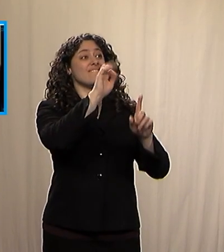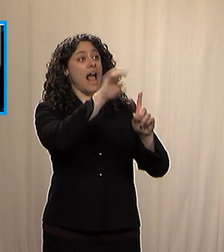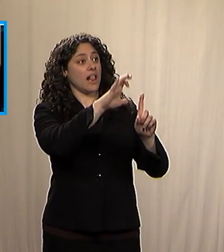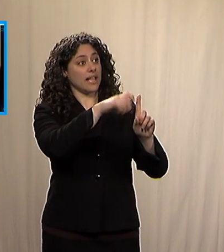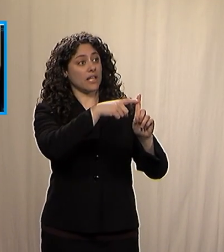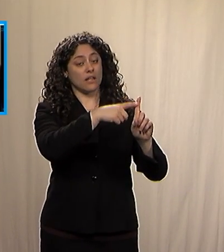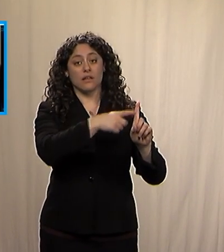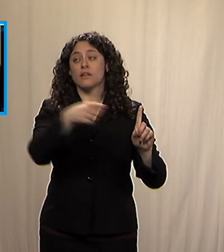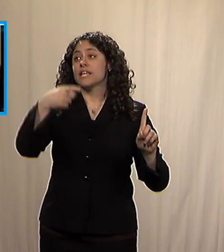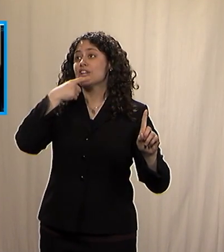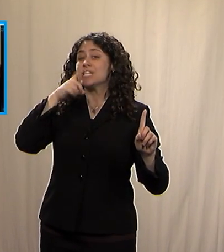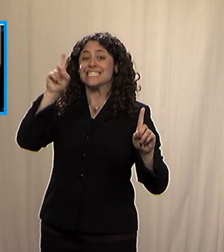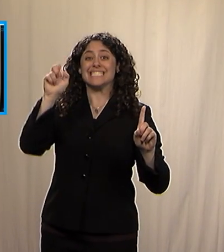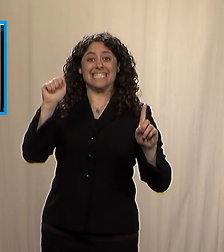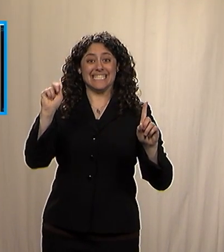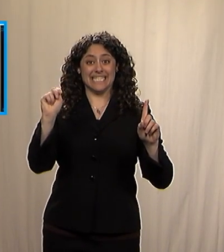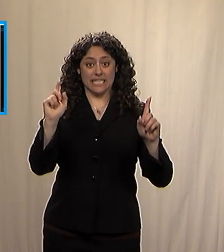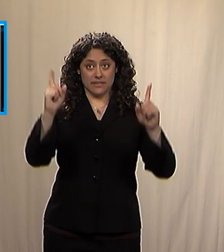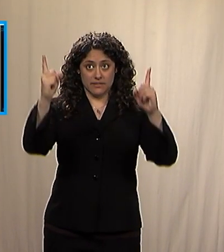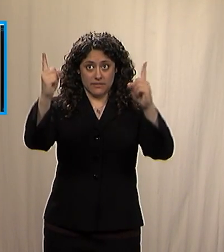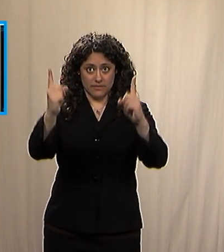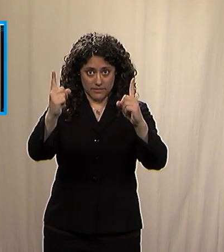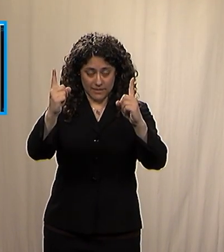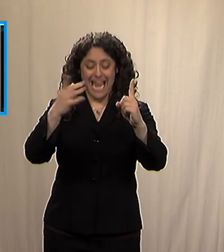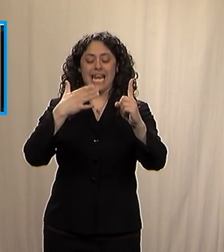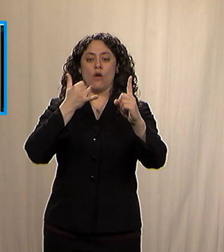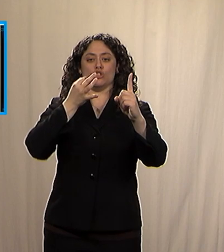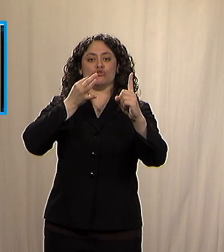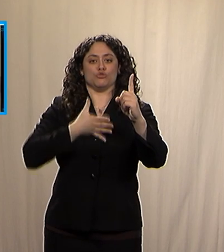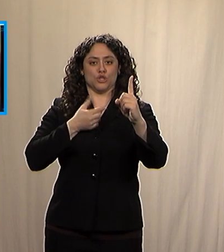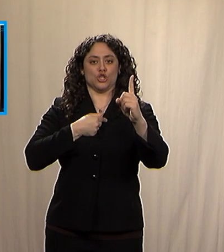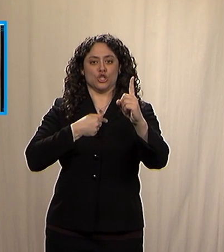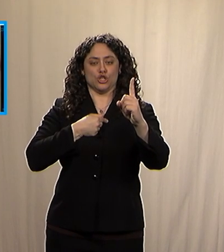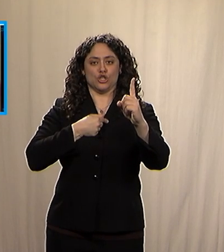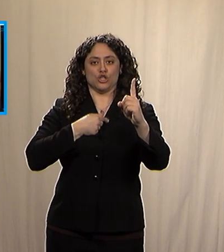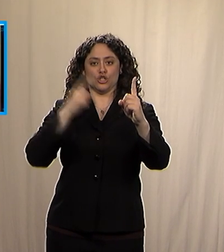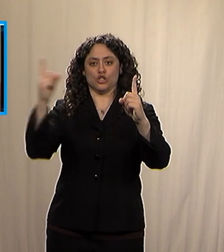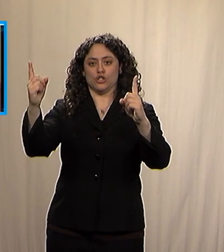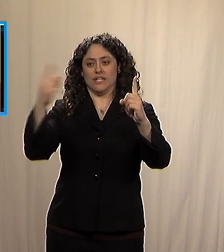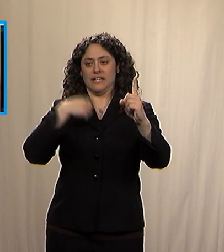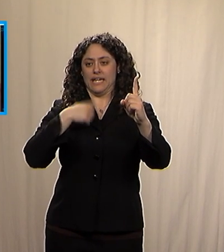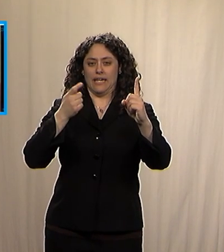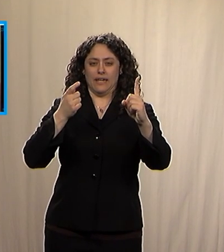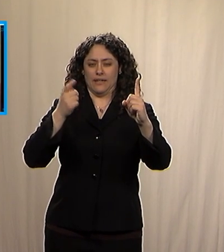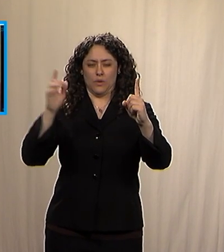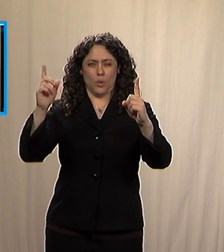and then there's the interpreter who is somewhere in between